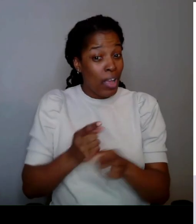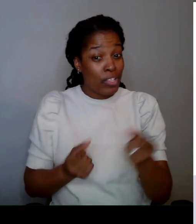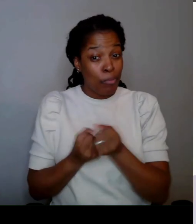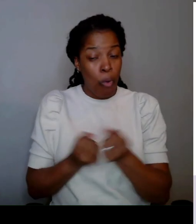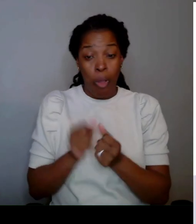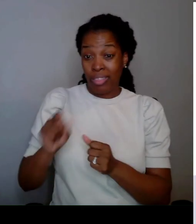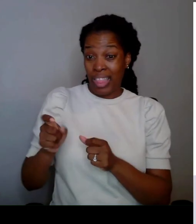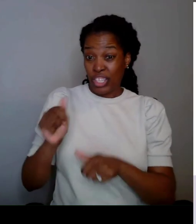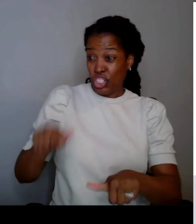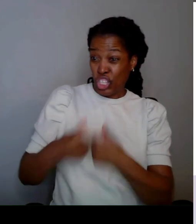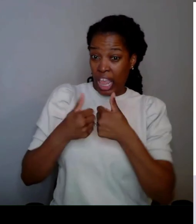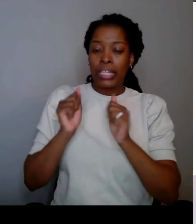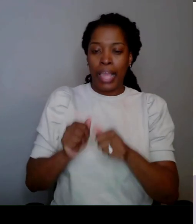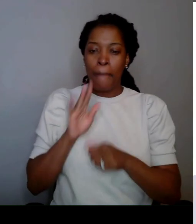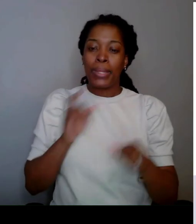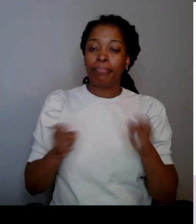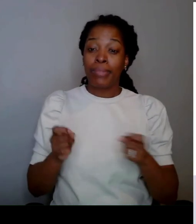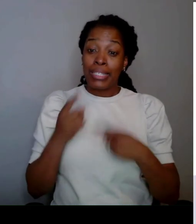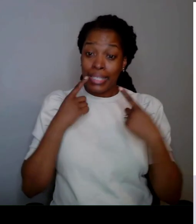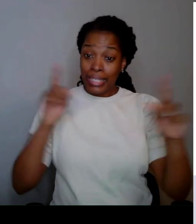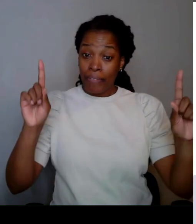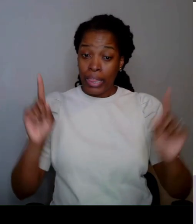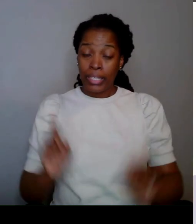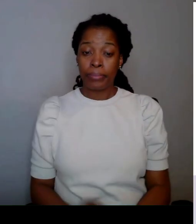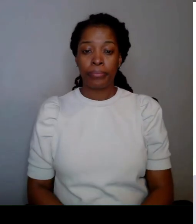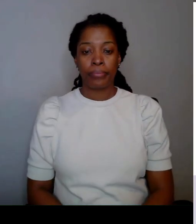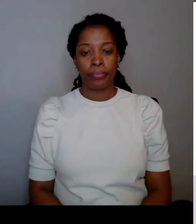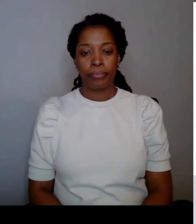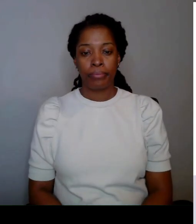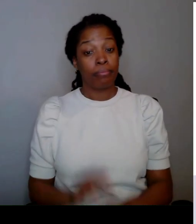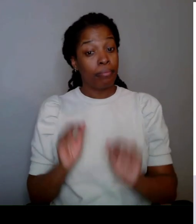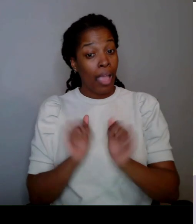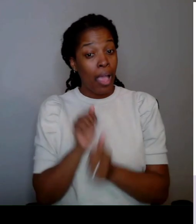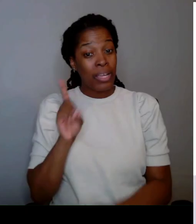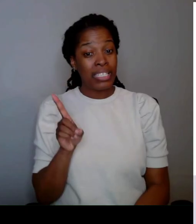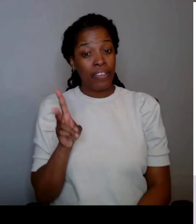How DVR can help Delaware DVR is here to support you.